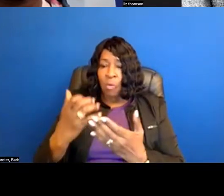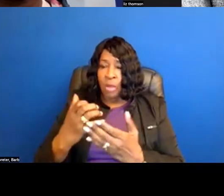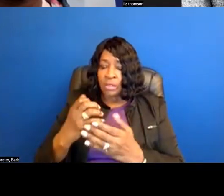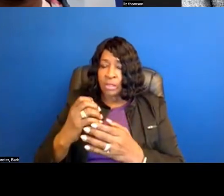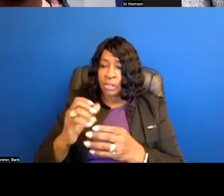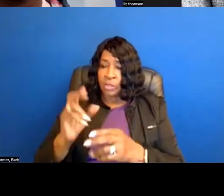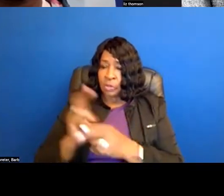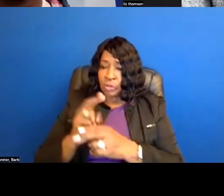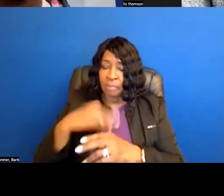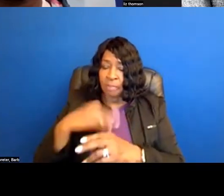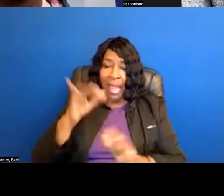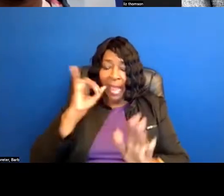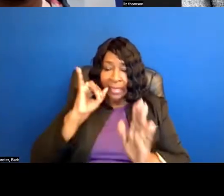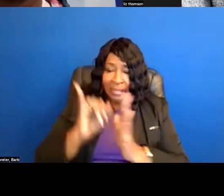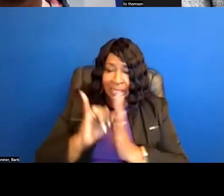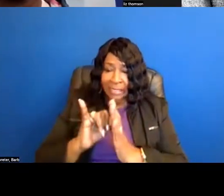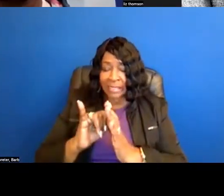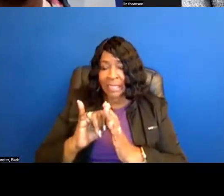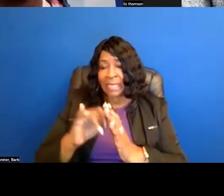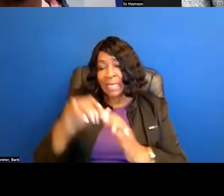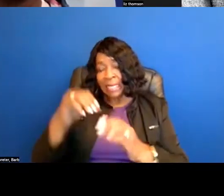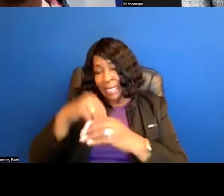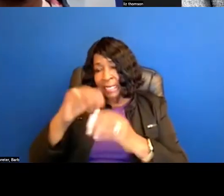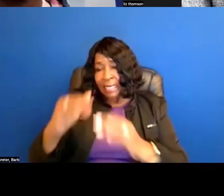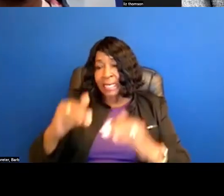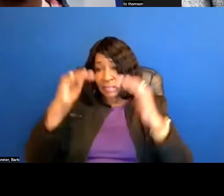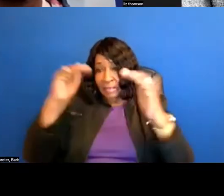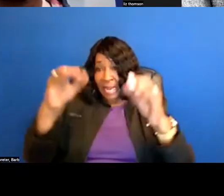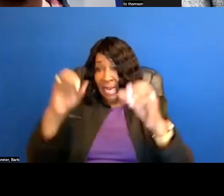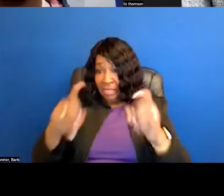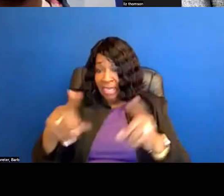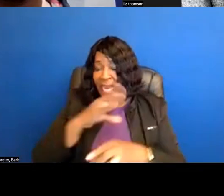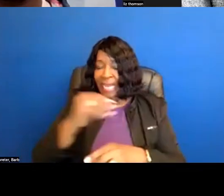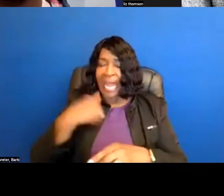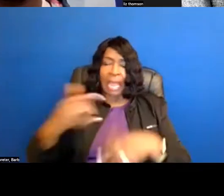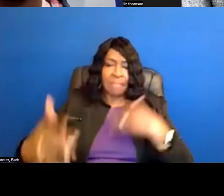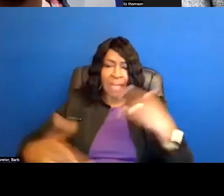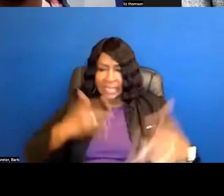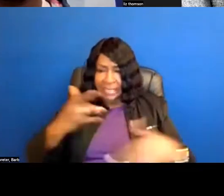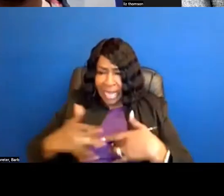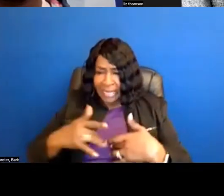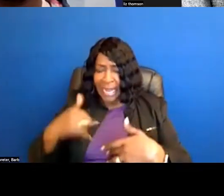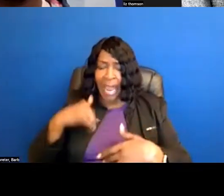in Higher Education". And I'm really excited and I'm just gonna self promote for one second